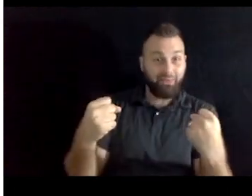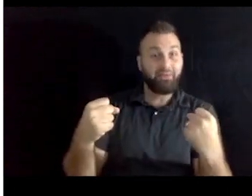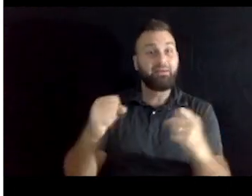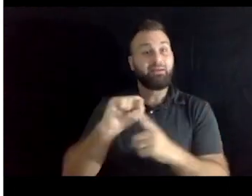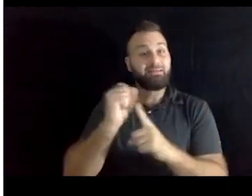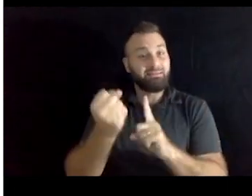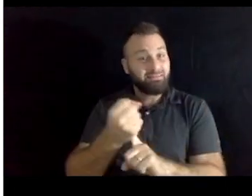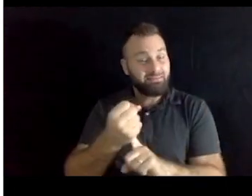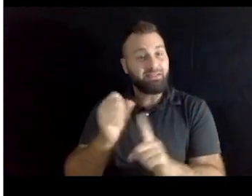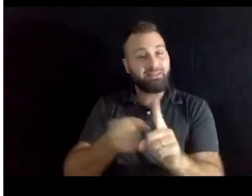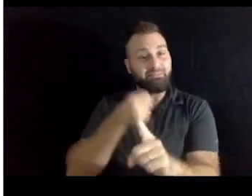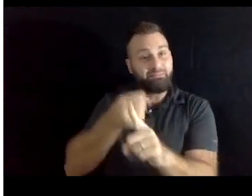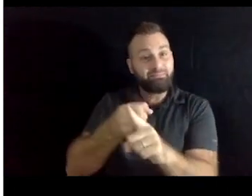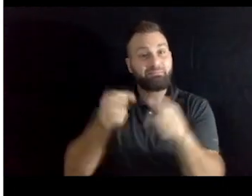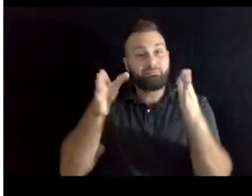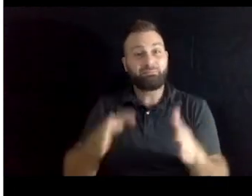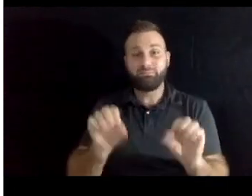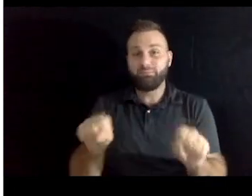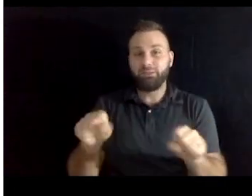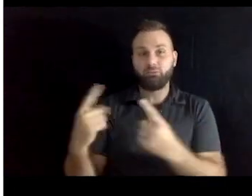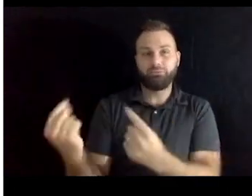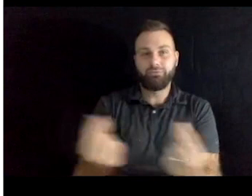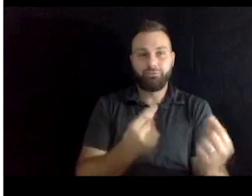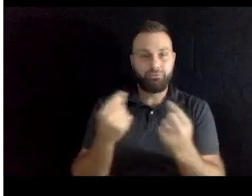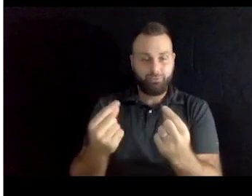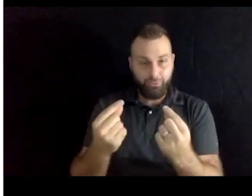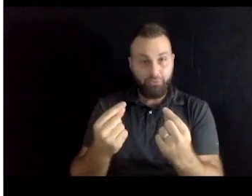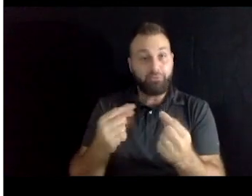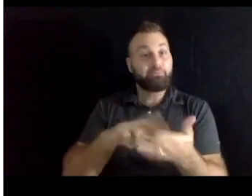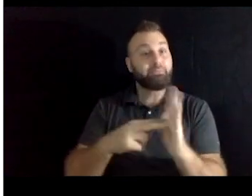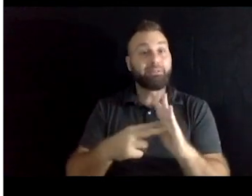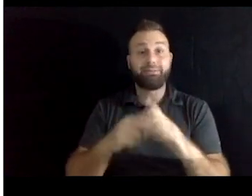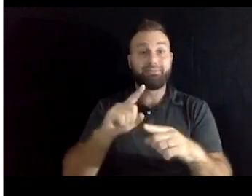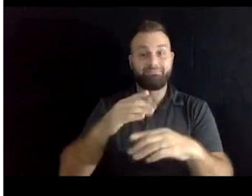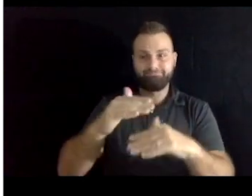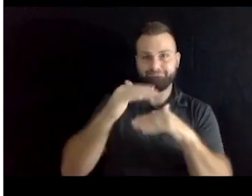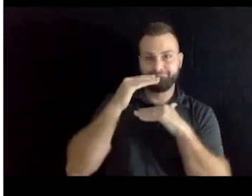affect someone's ability to function. So these are things that are causing functional limitations,